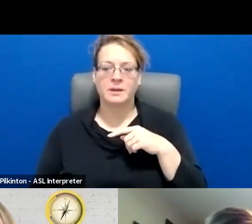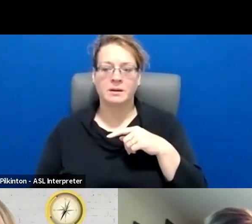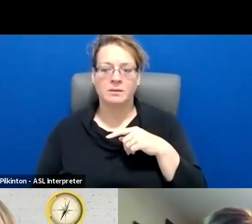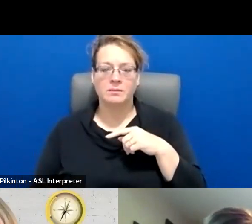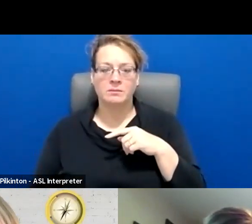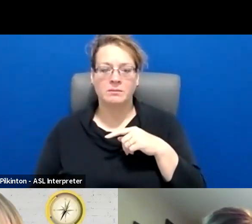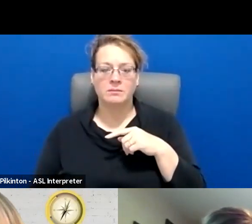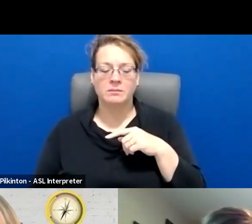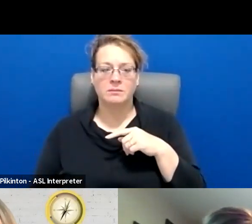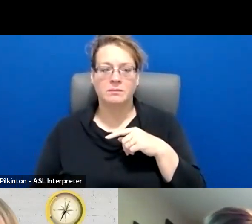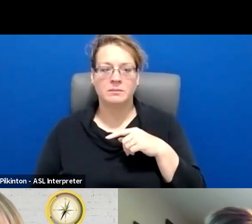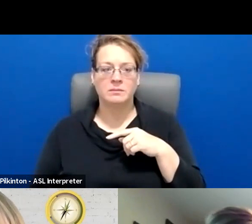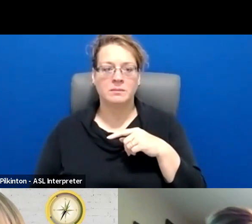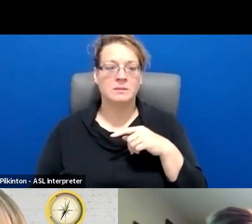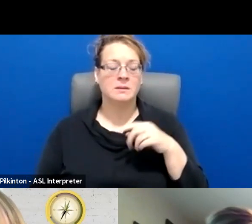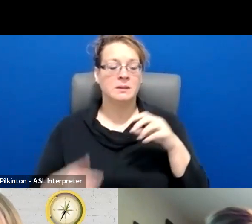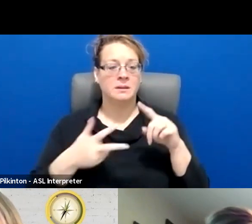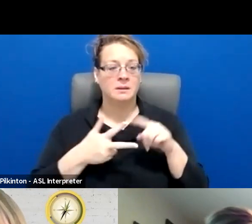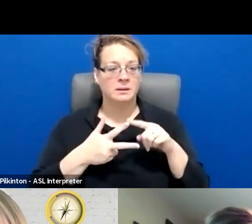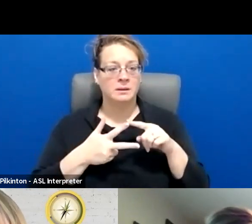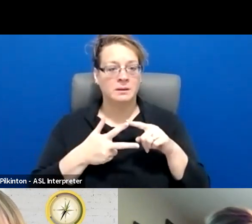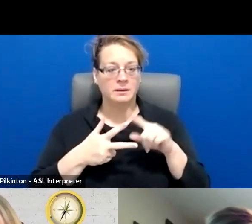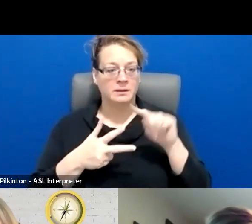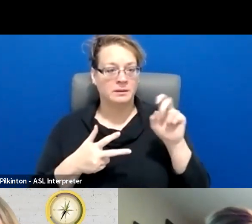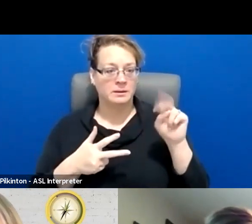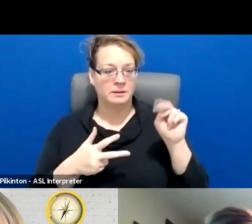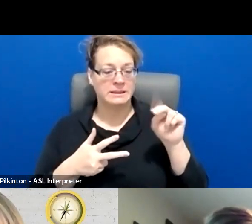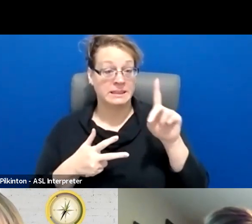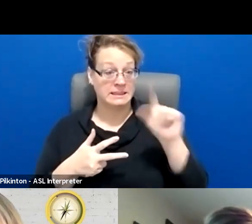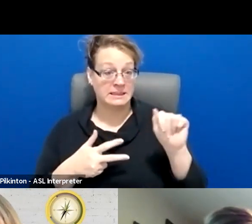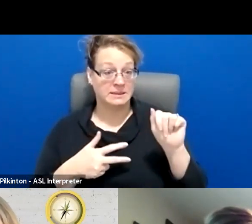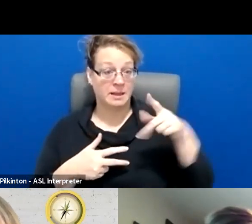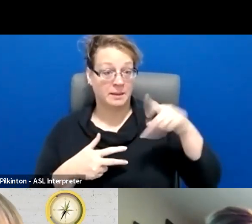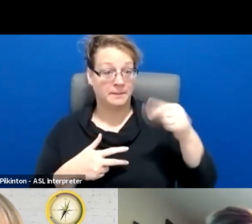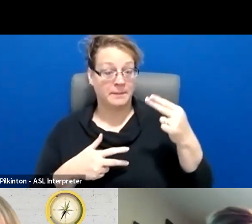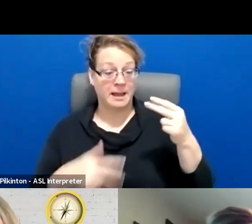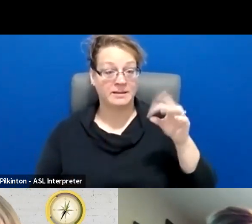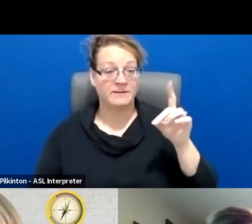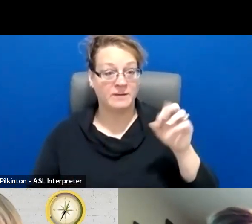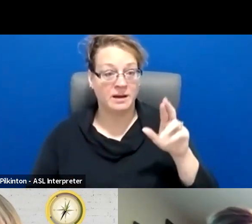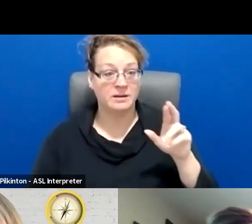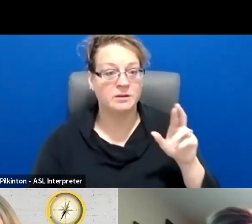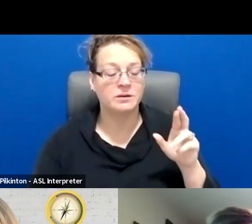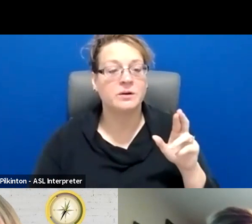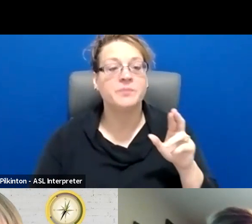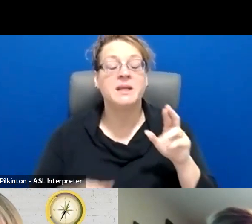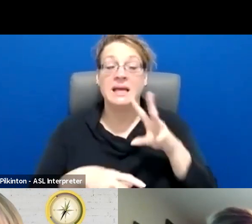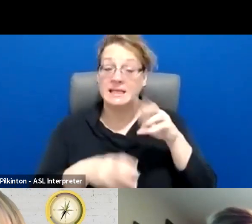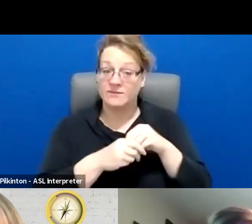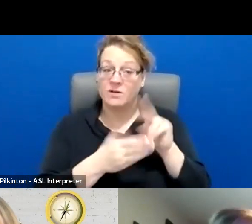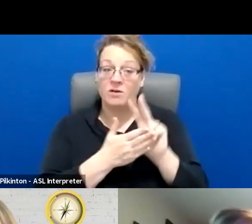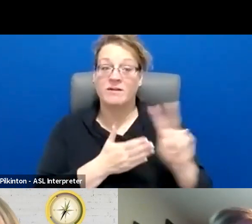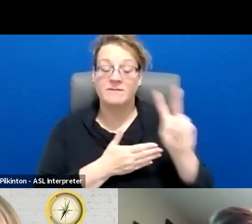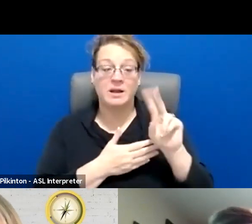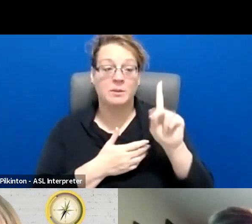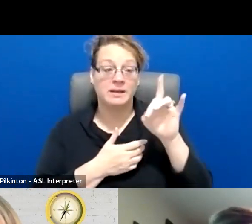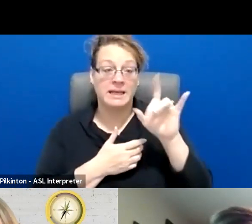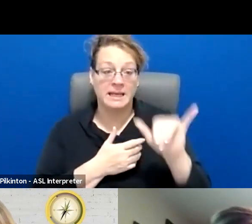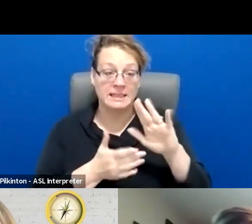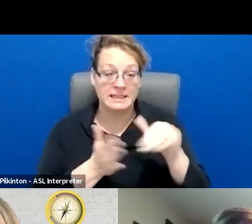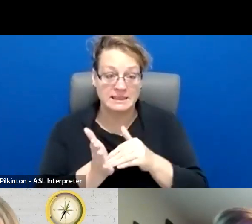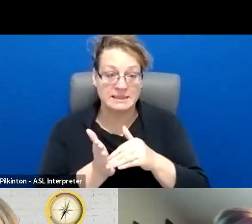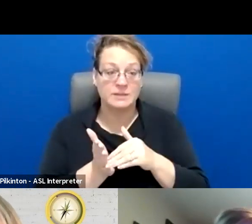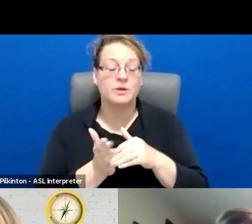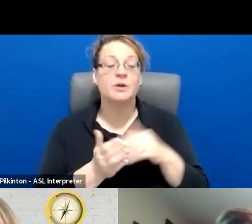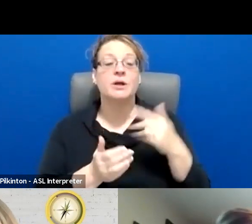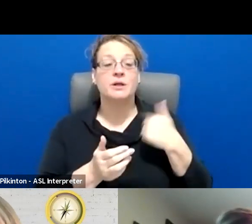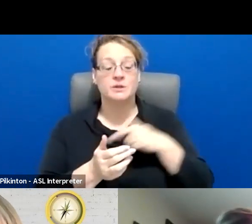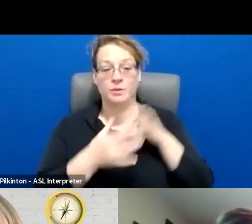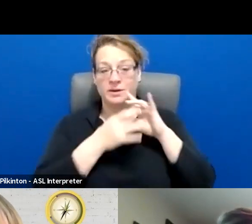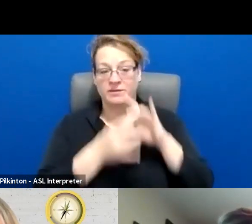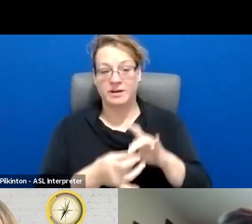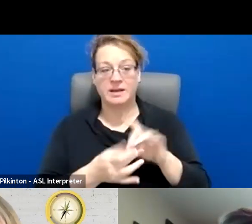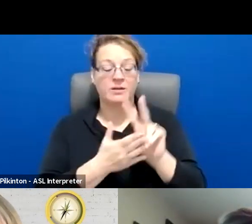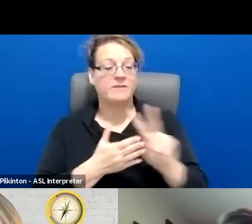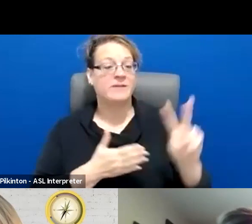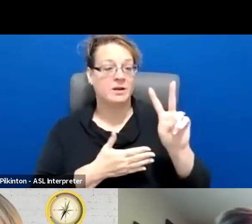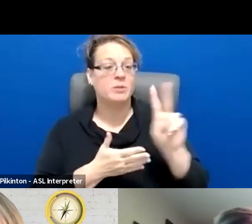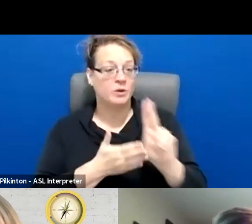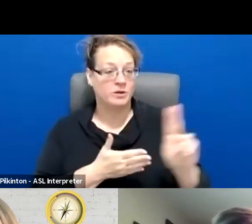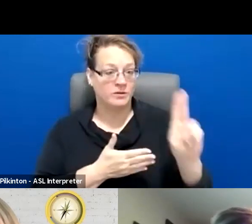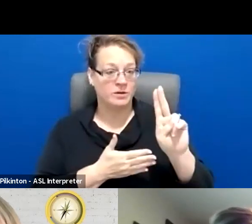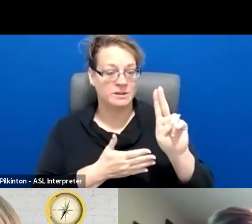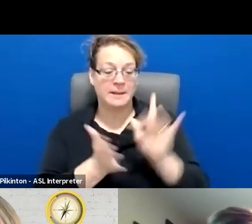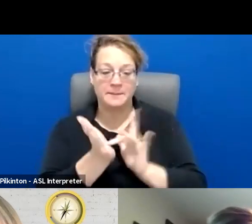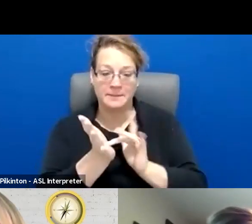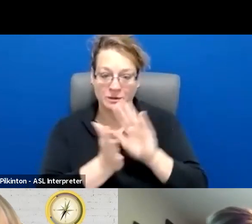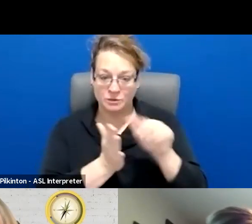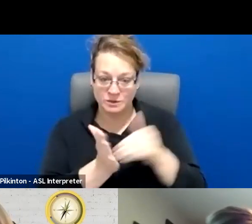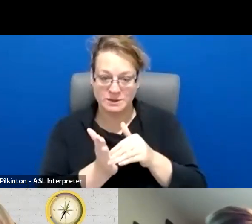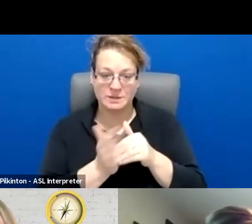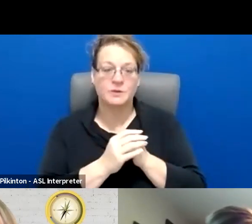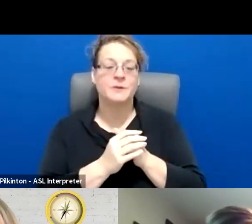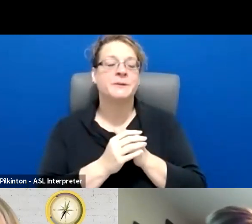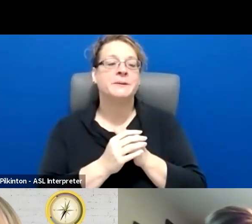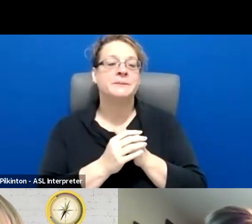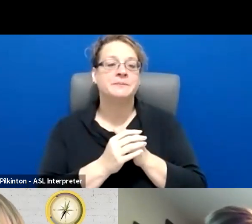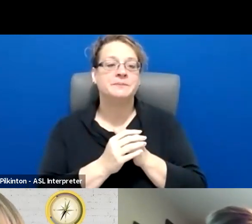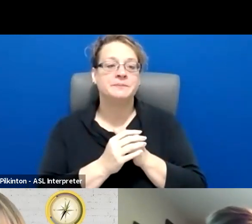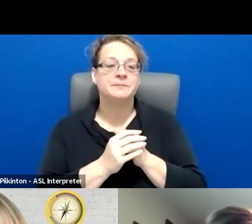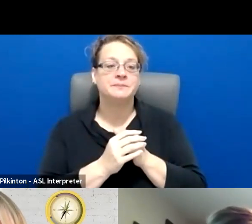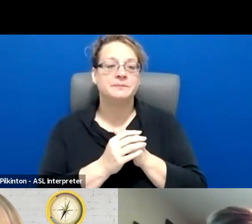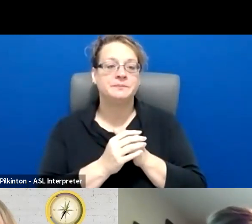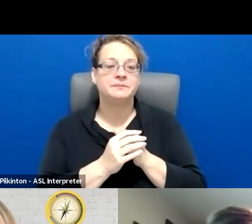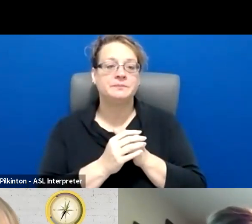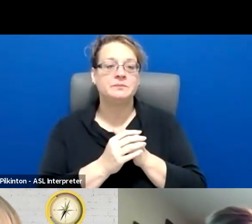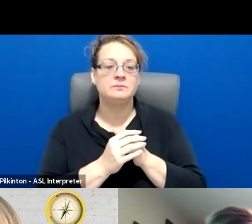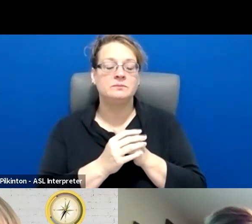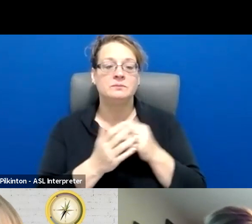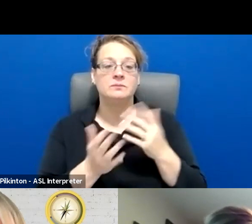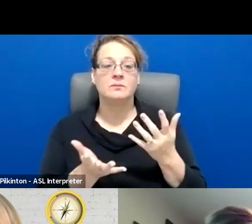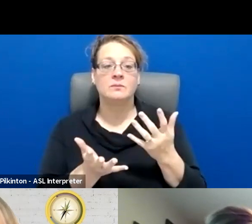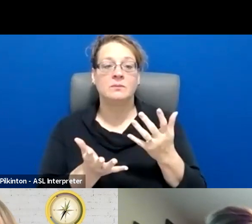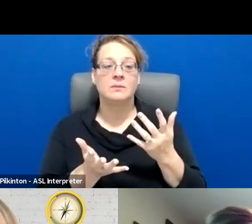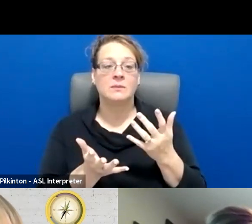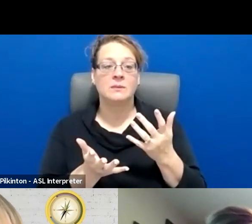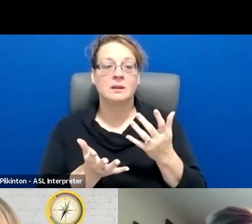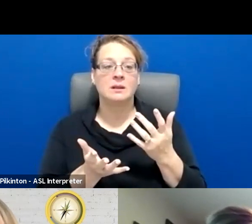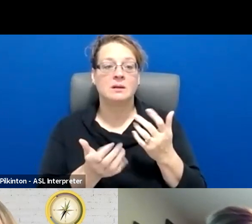I'm going to go to Megan next.